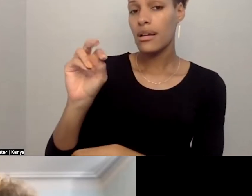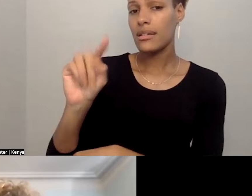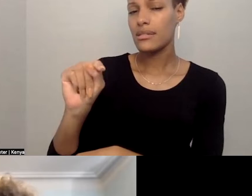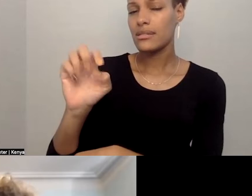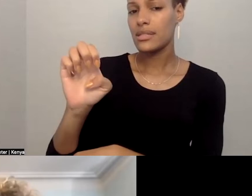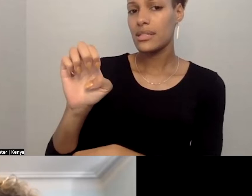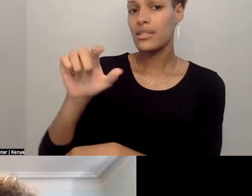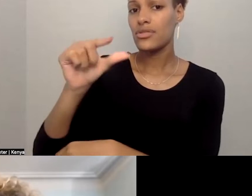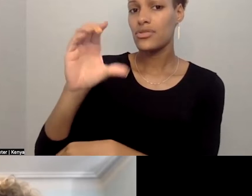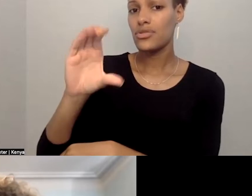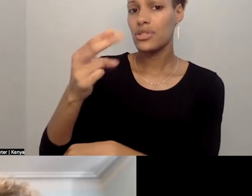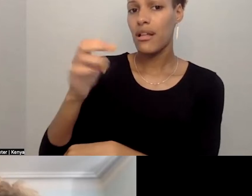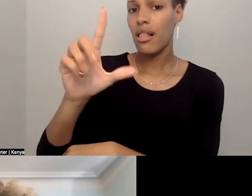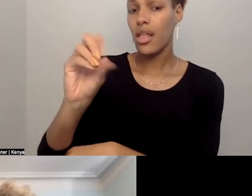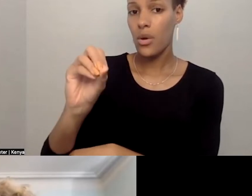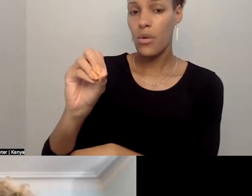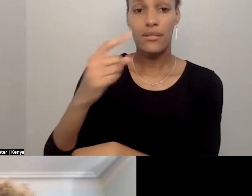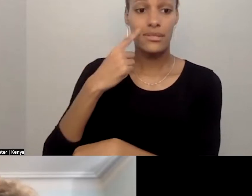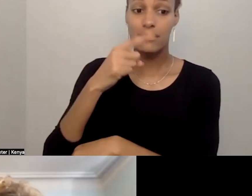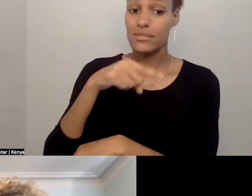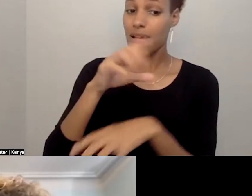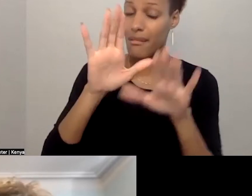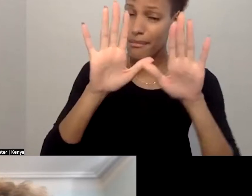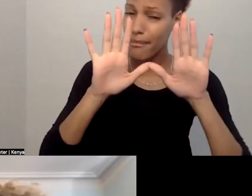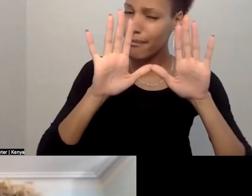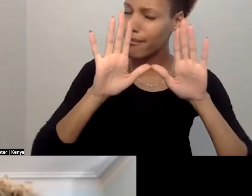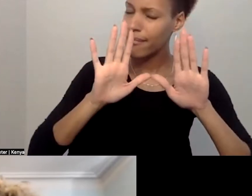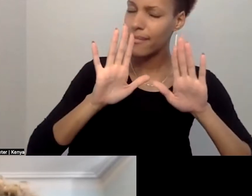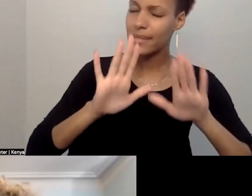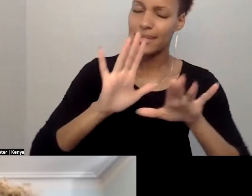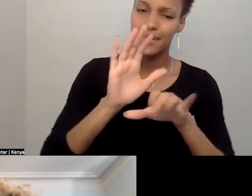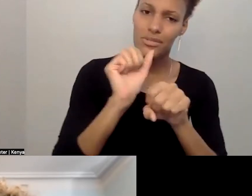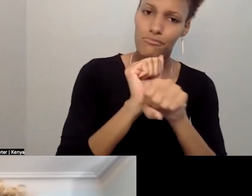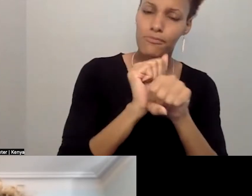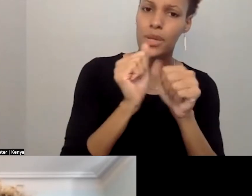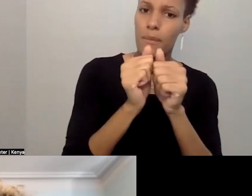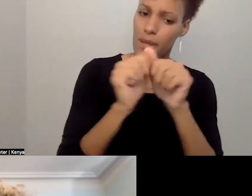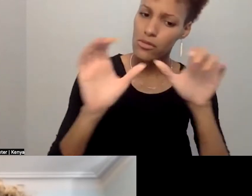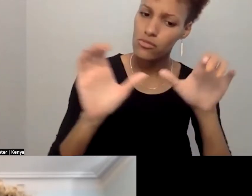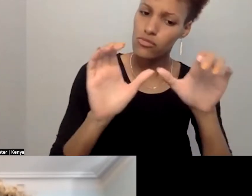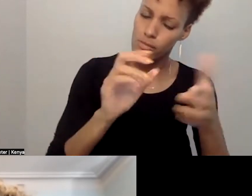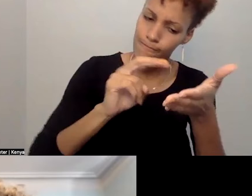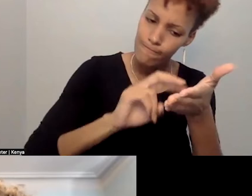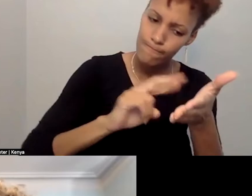and they have done, I think, an outstanding job of doing, doing the work, doing the research that